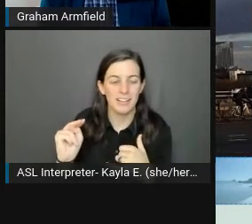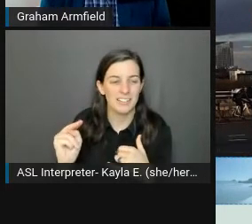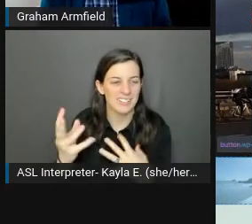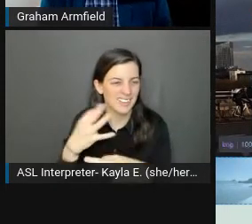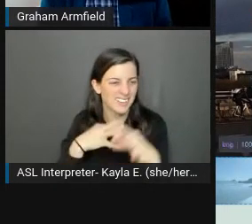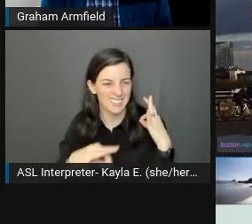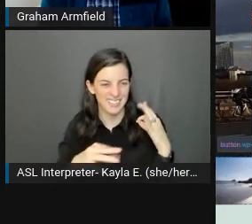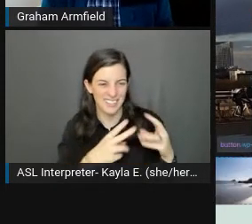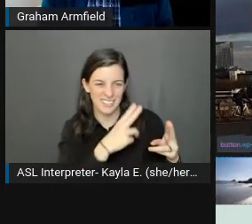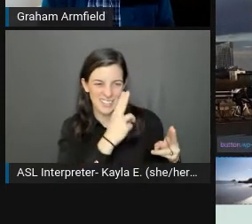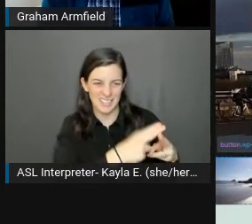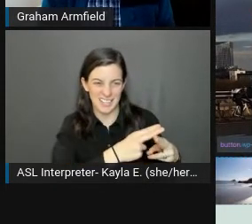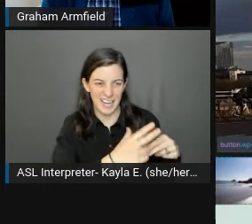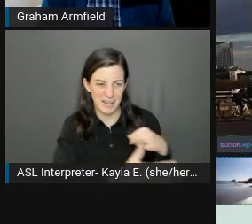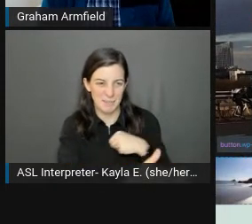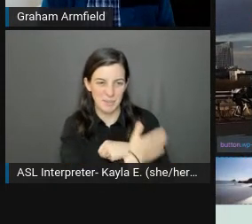since buttons get focused anyway.